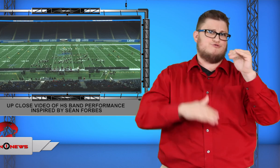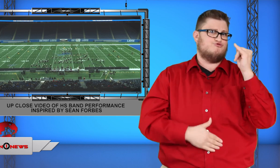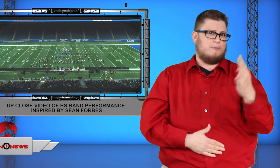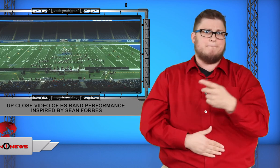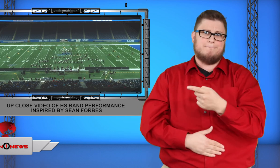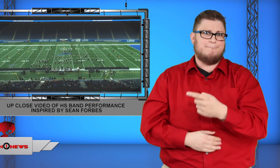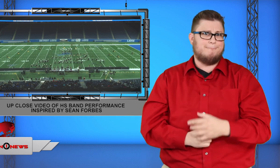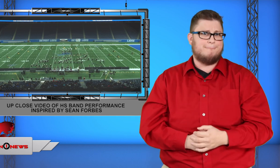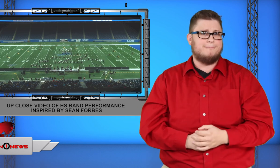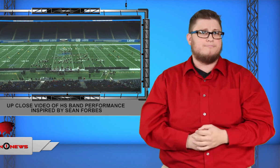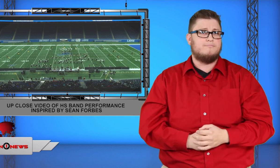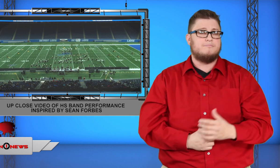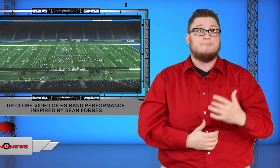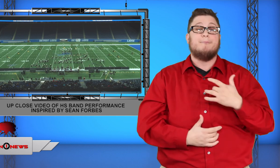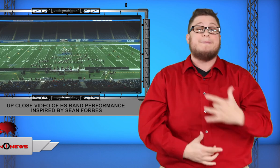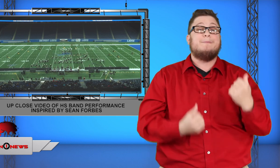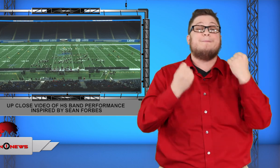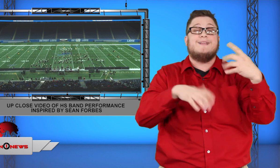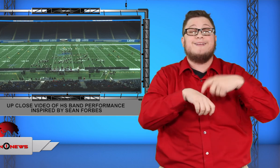We think he did a great job!